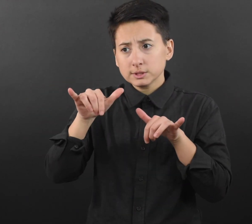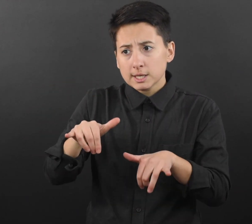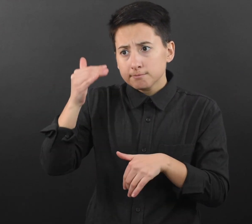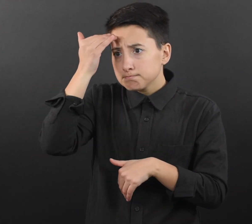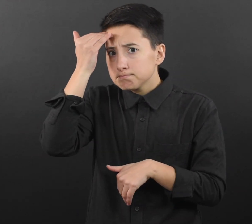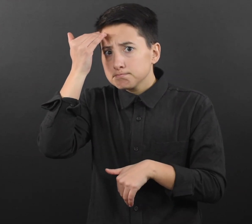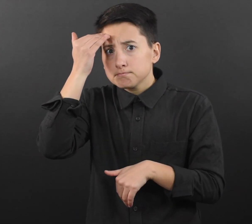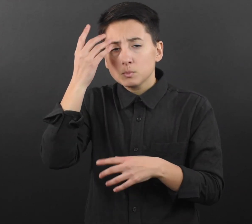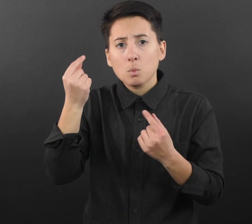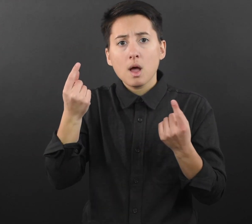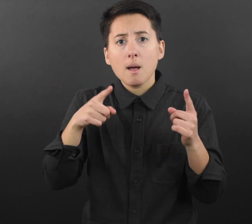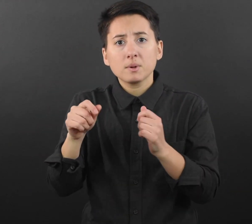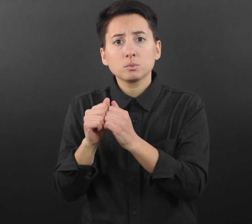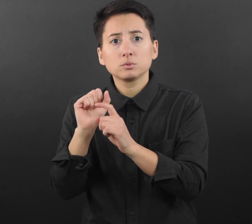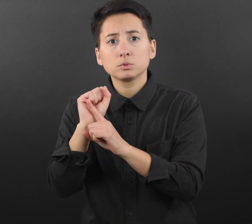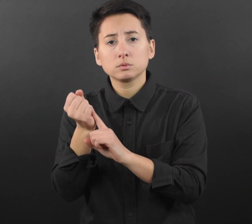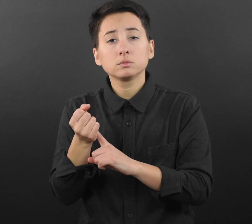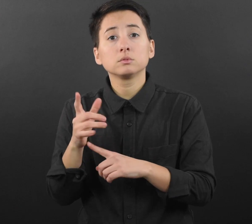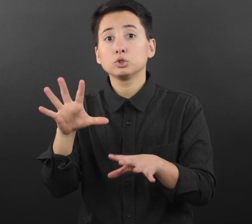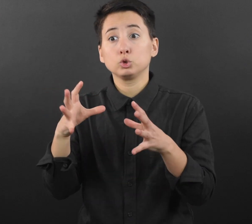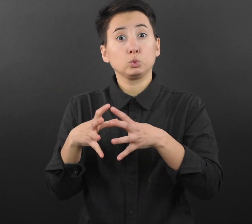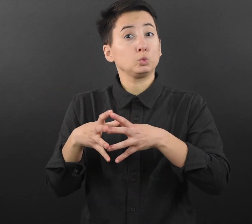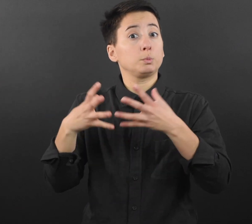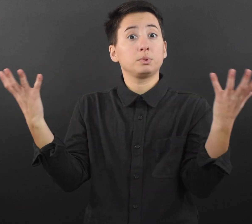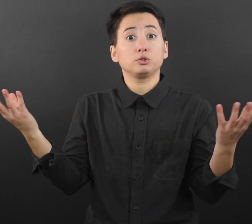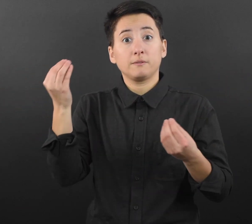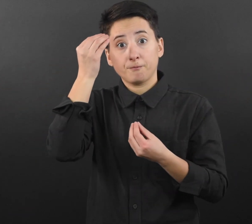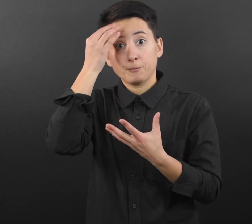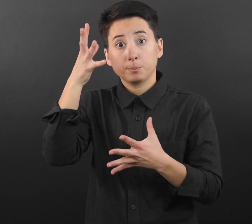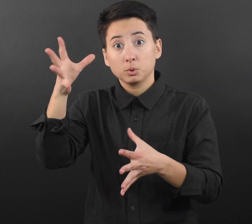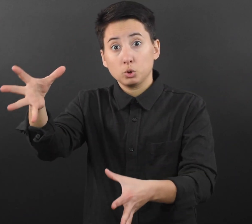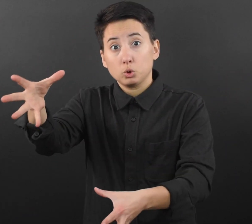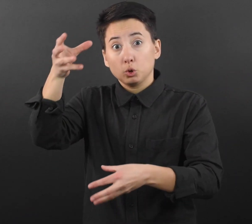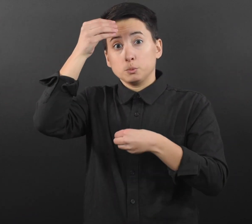too much information will keep you in a heightened state of stress.